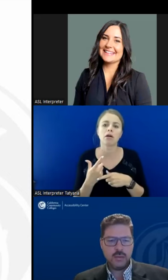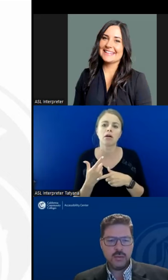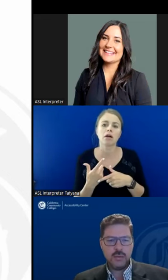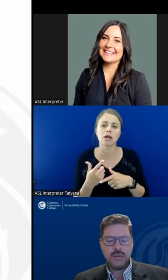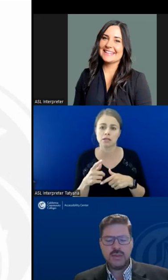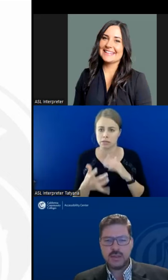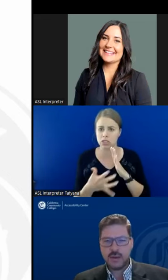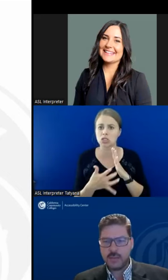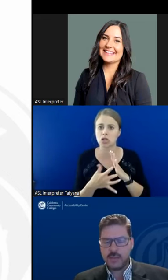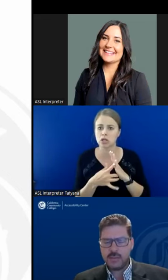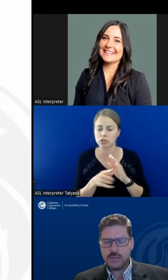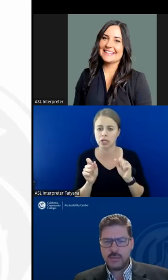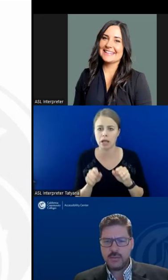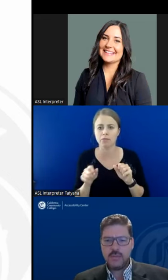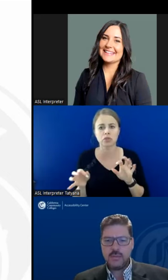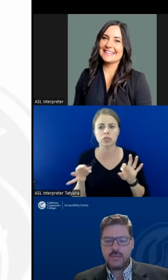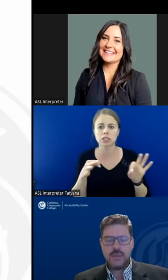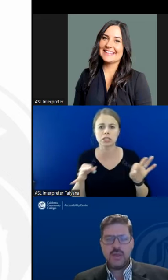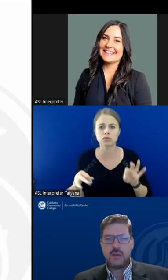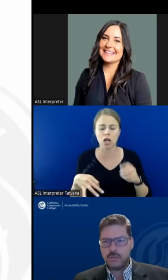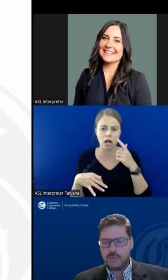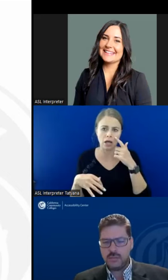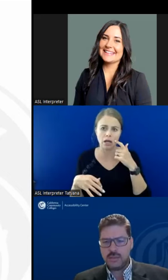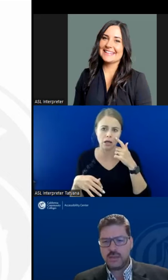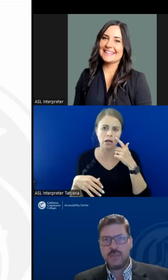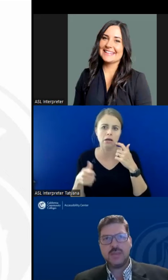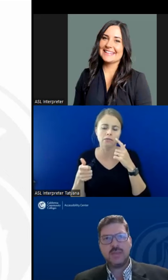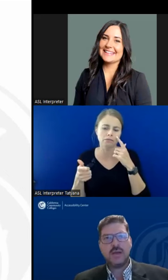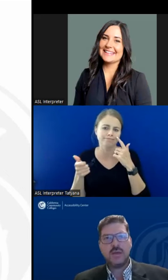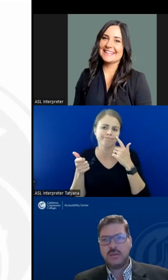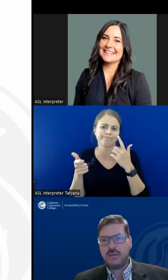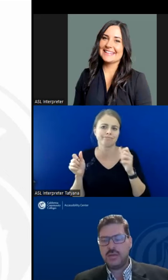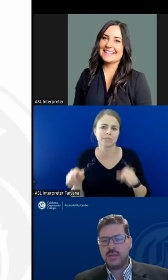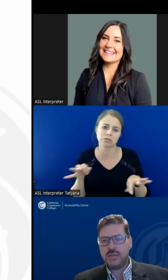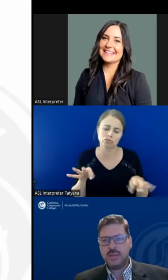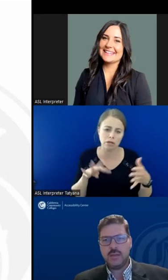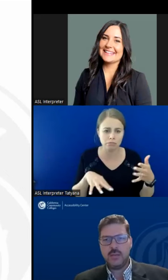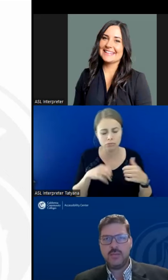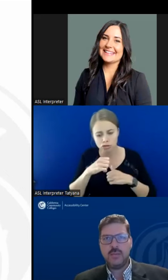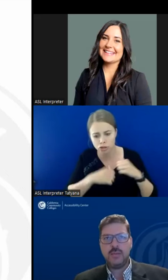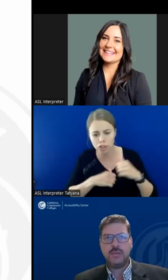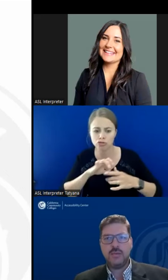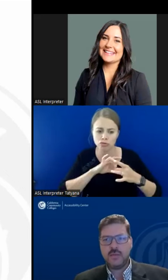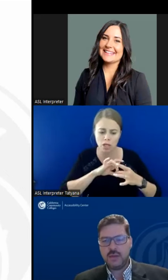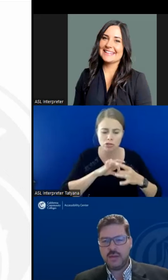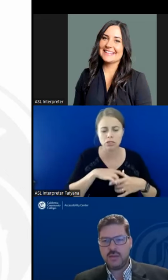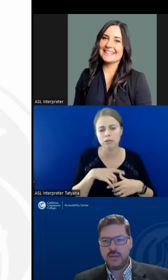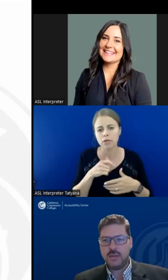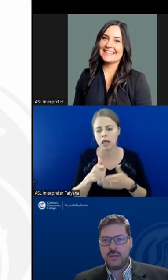to describe on their own. Describe the structure, the relationships and help people navigate to the table.